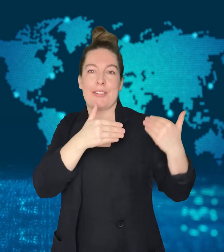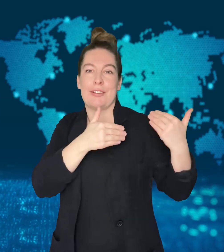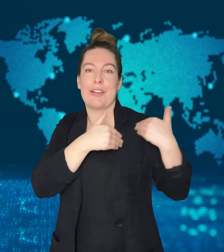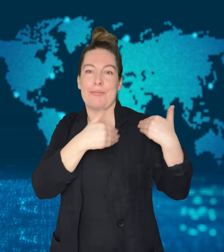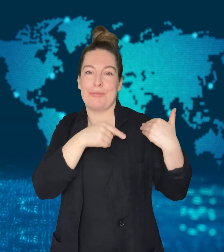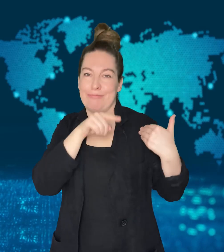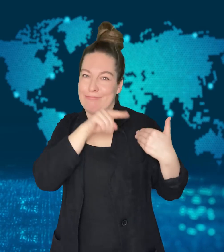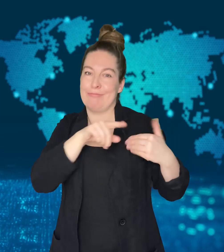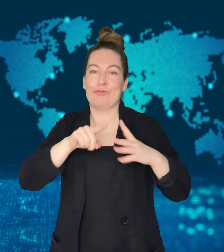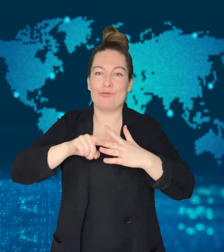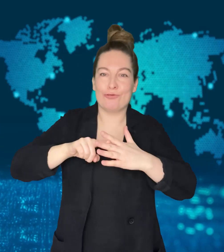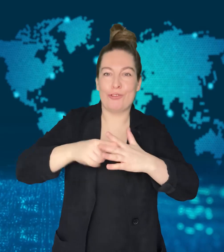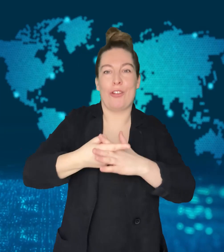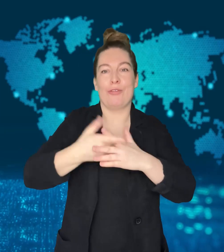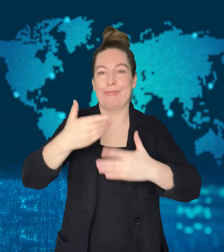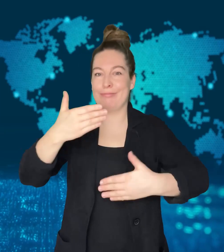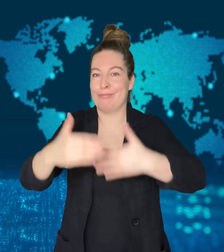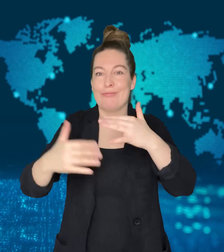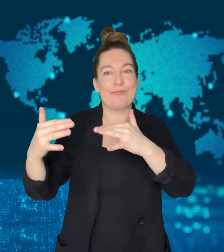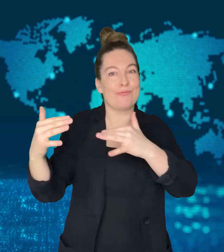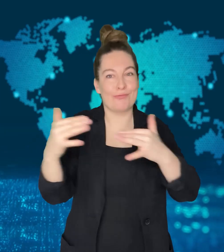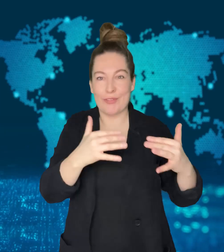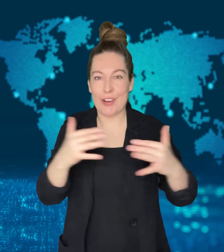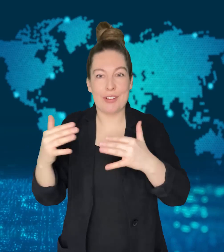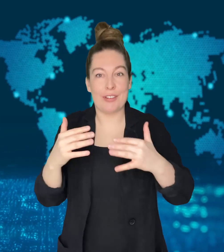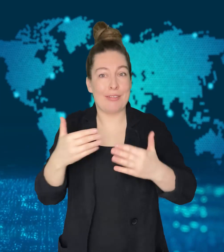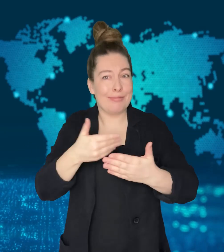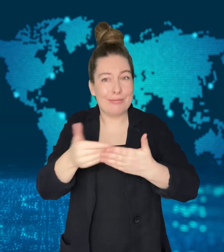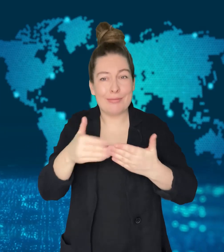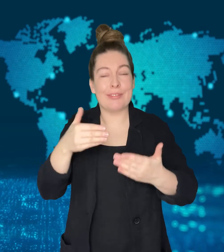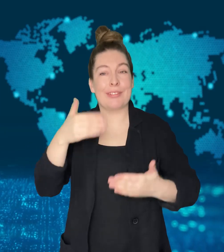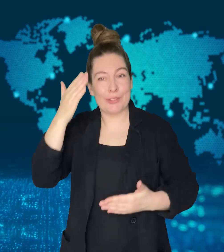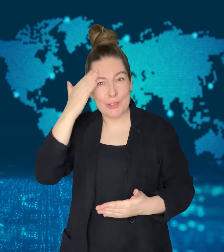starting the war in spite of Russia initiating